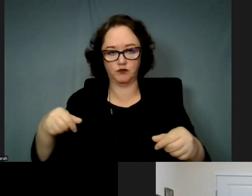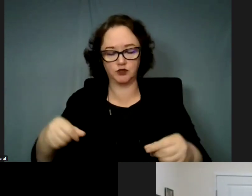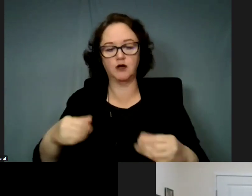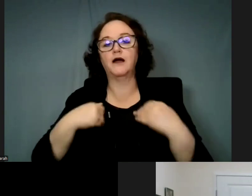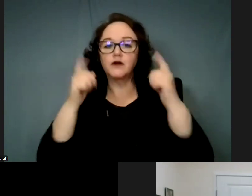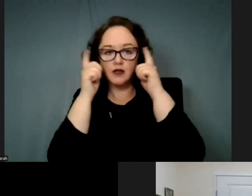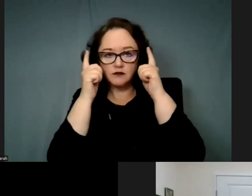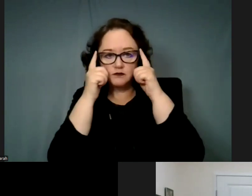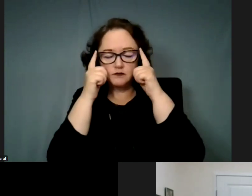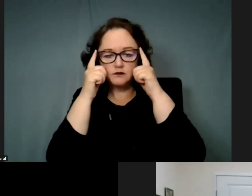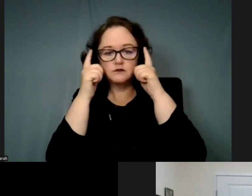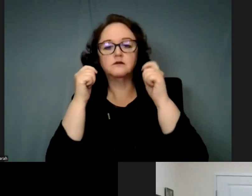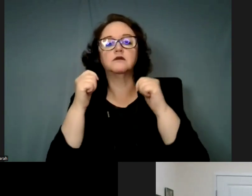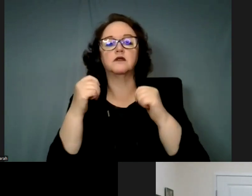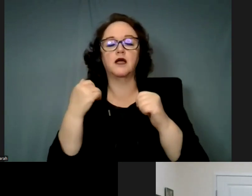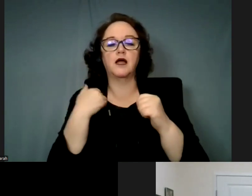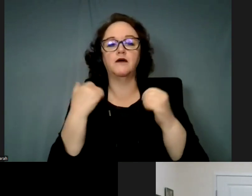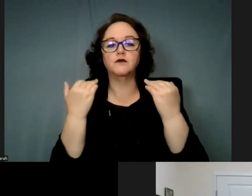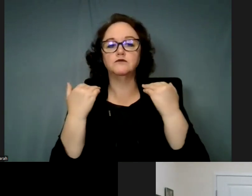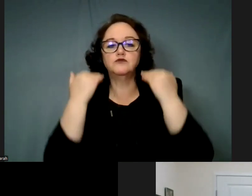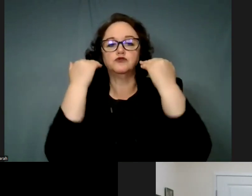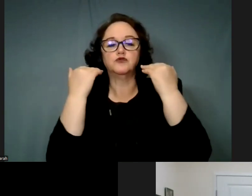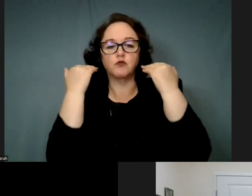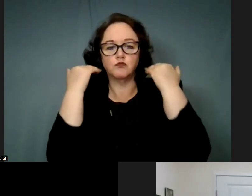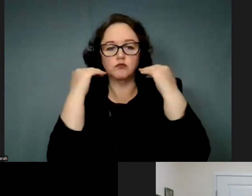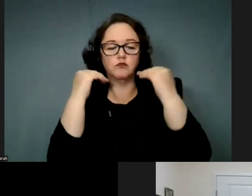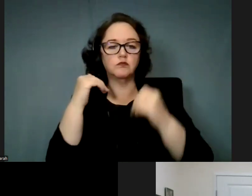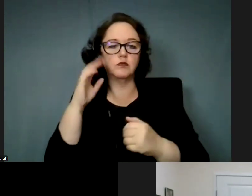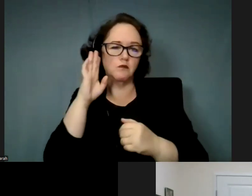have short brown, almost shoulder-length hair, a bright